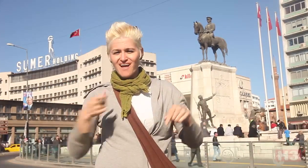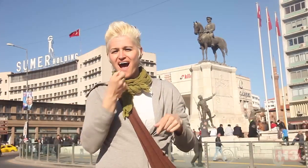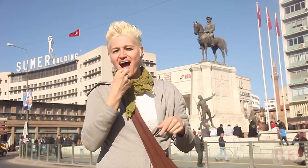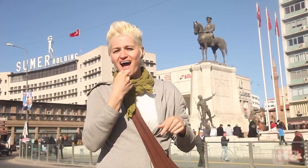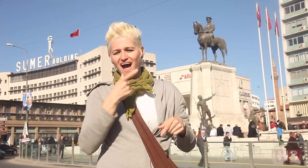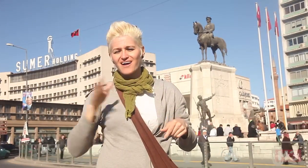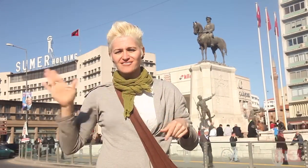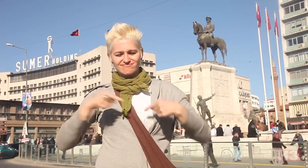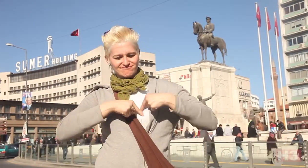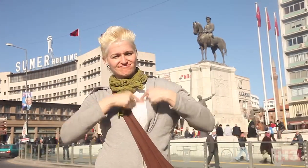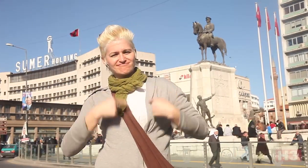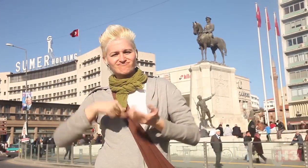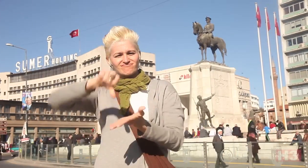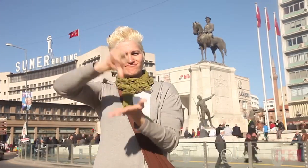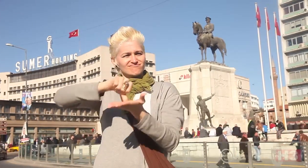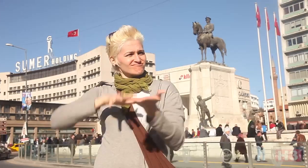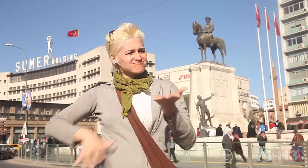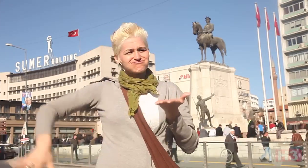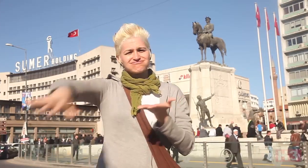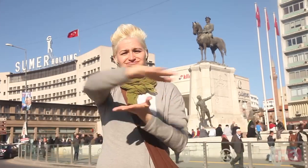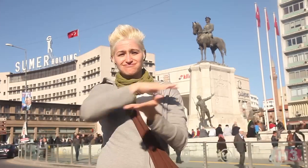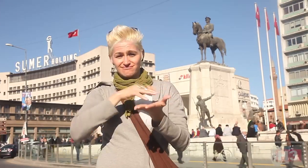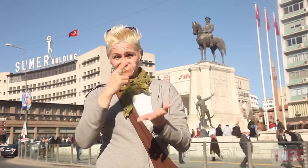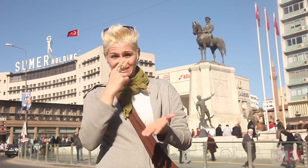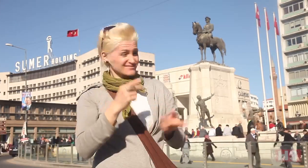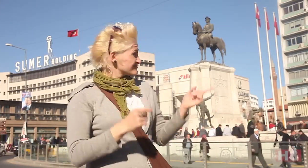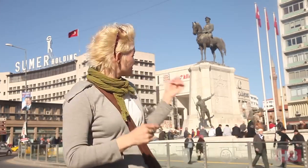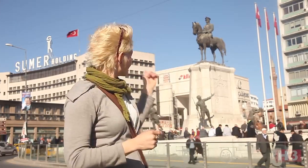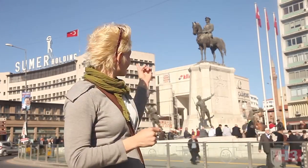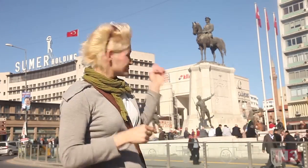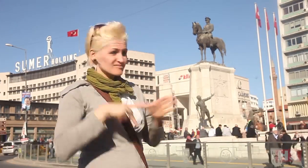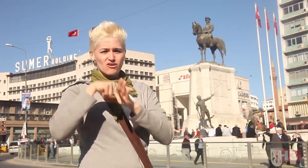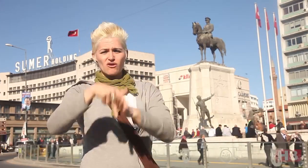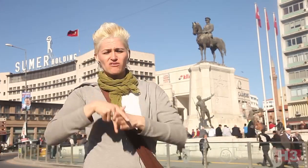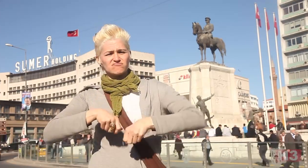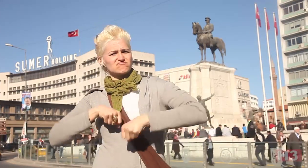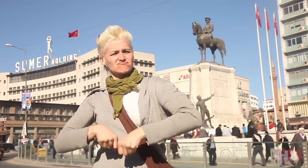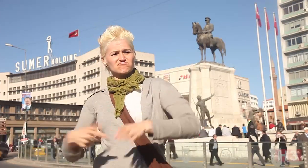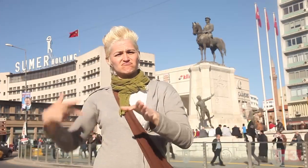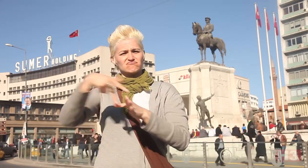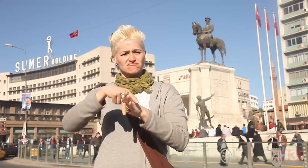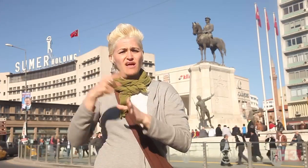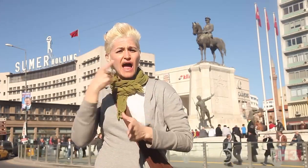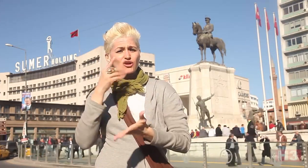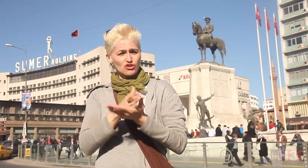This is the heart of Ankara. See the Victory Square with the statue of the horse